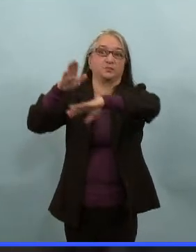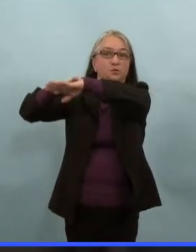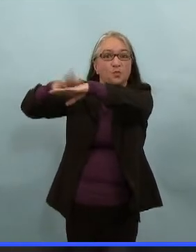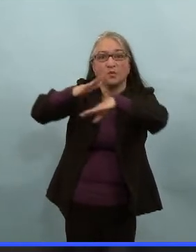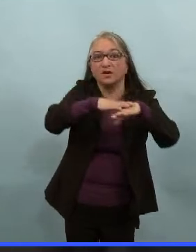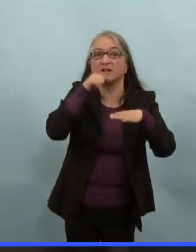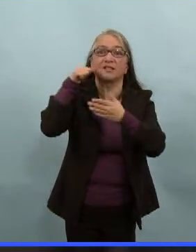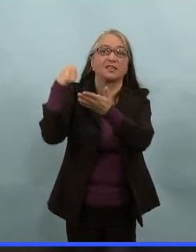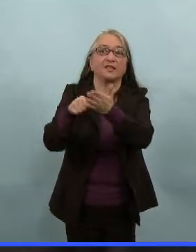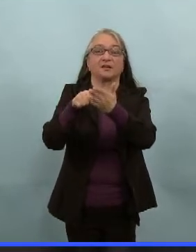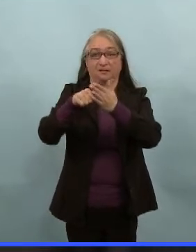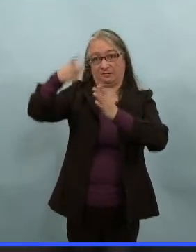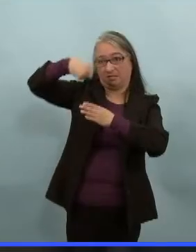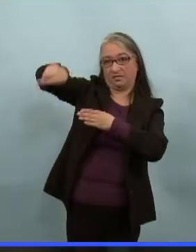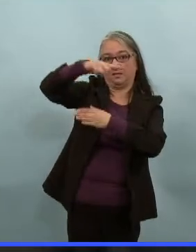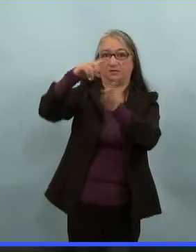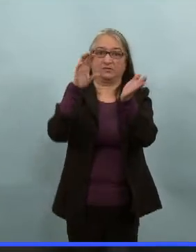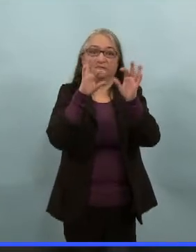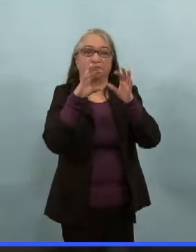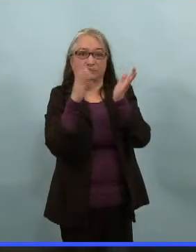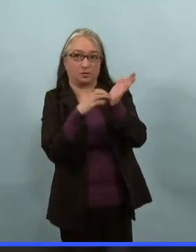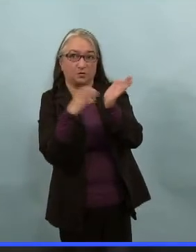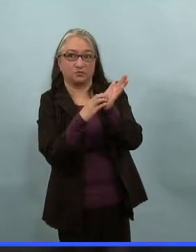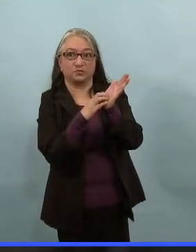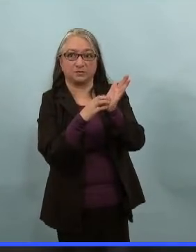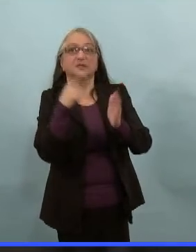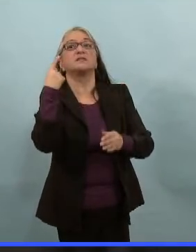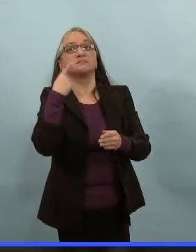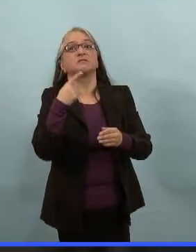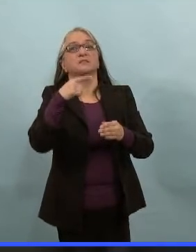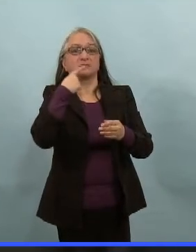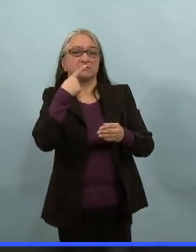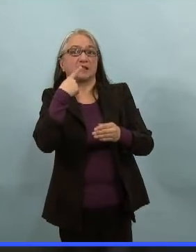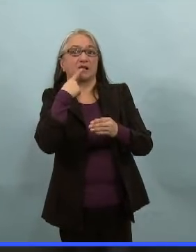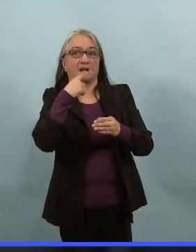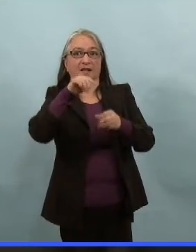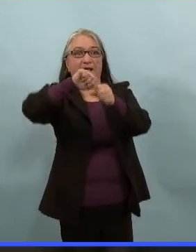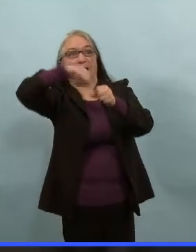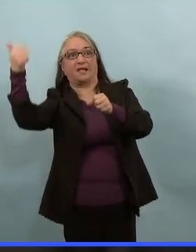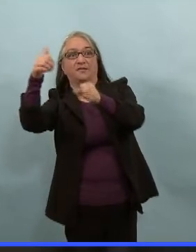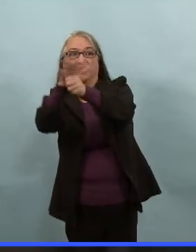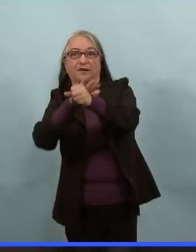know enough from other jurisdictions like quebec and that manitoba isn't being proactive enough